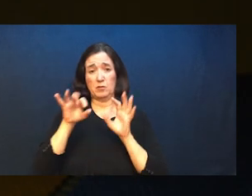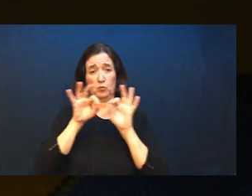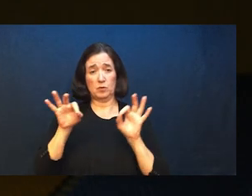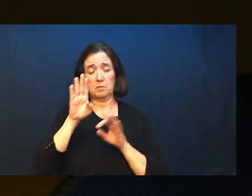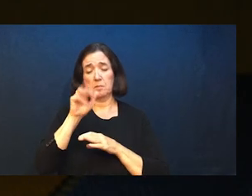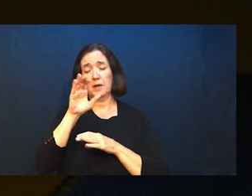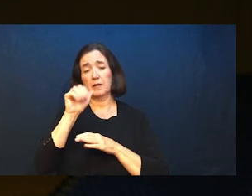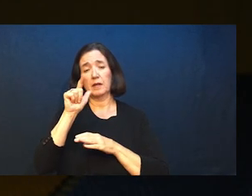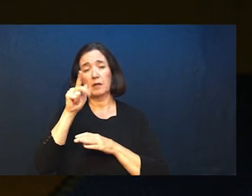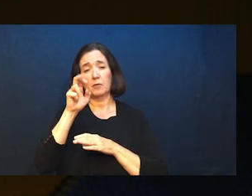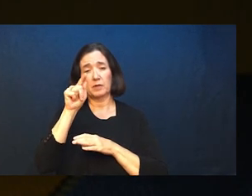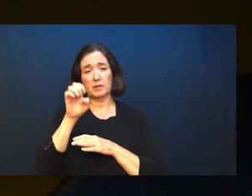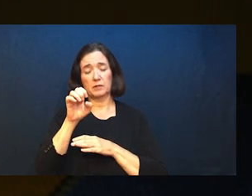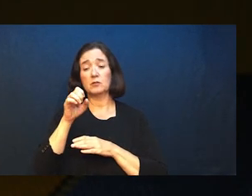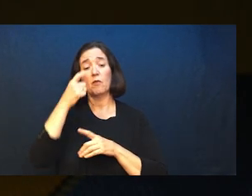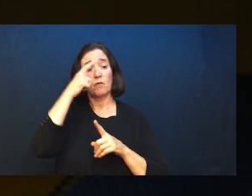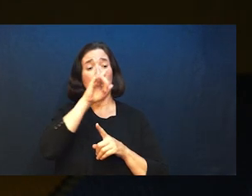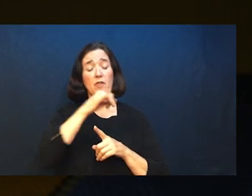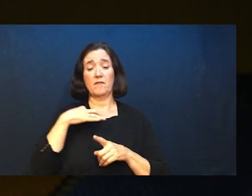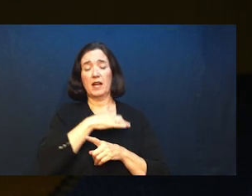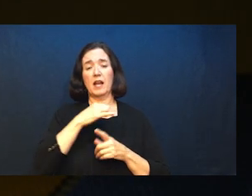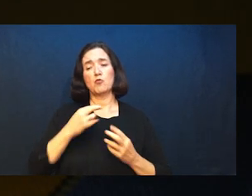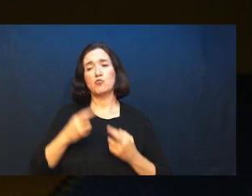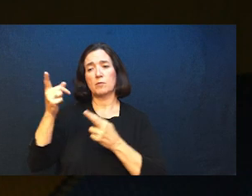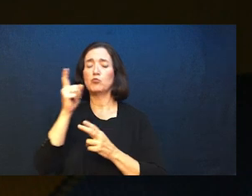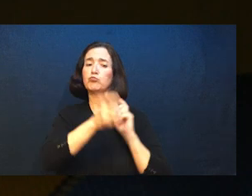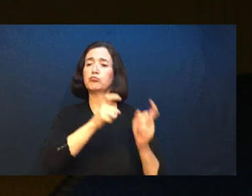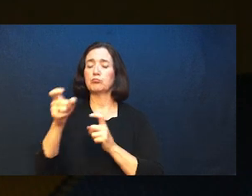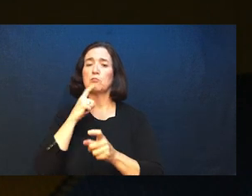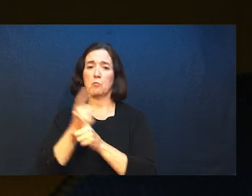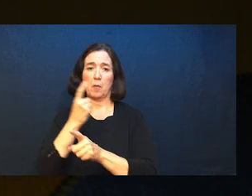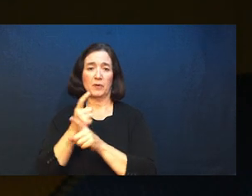On behalf of the faculty, I recommend you confer the appropriate degree.